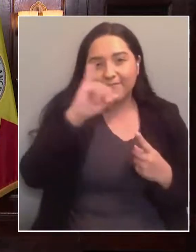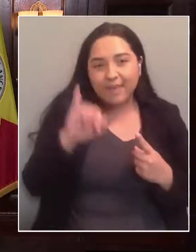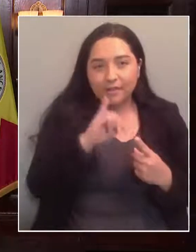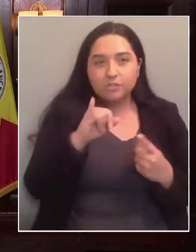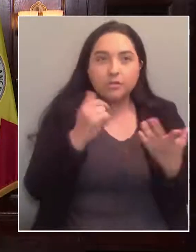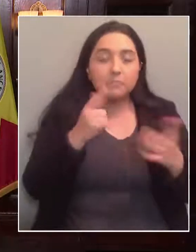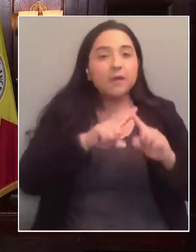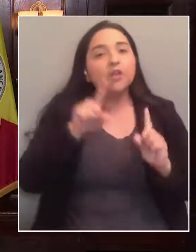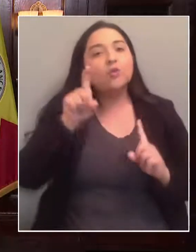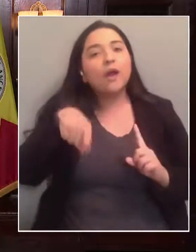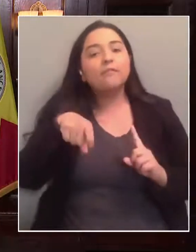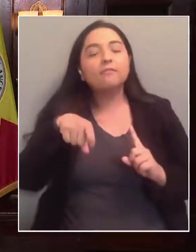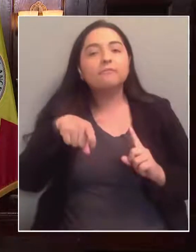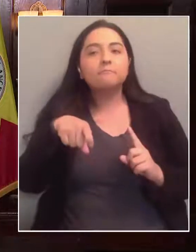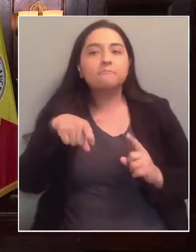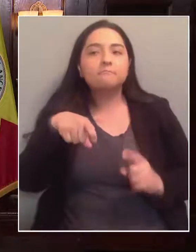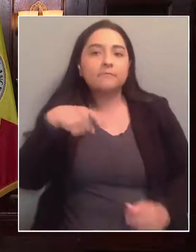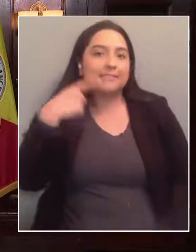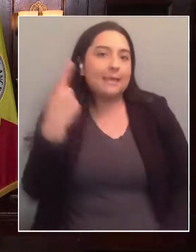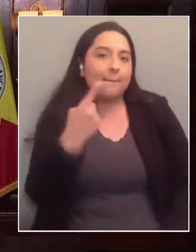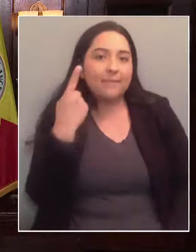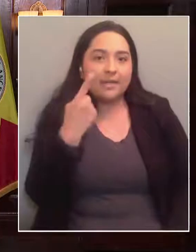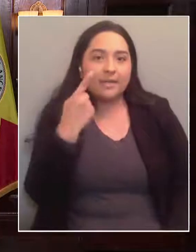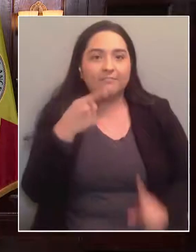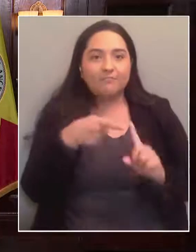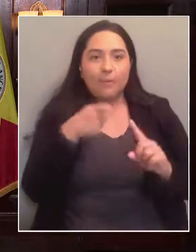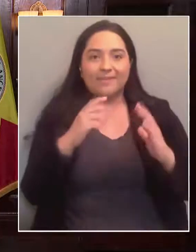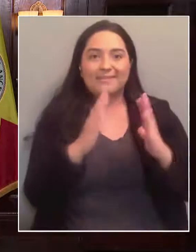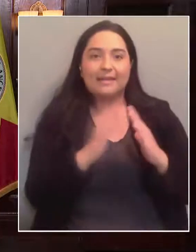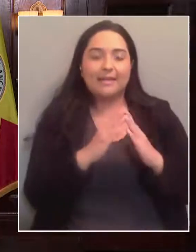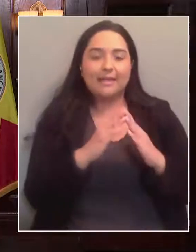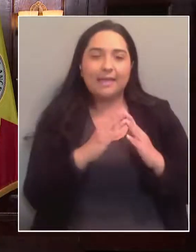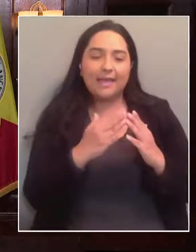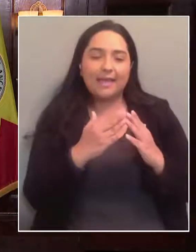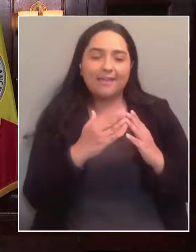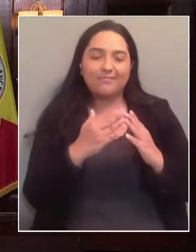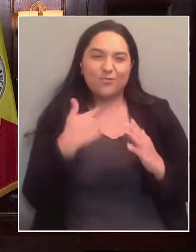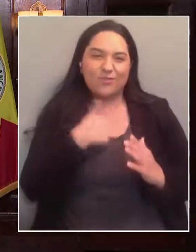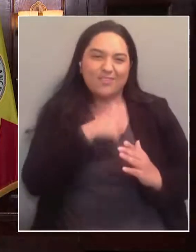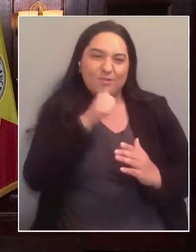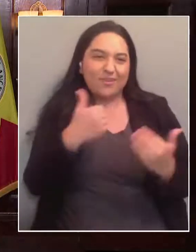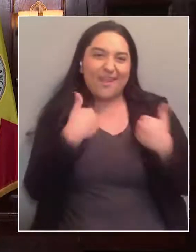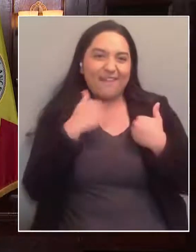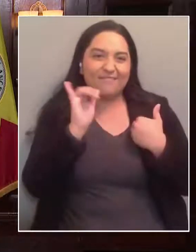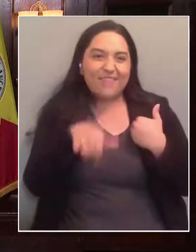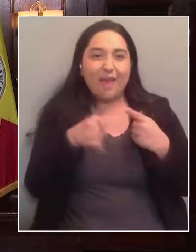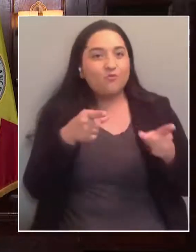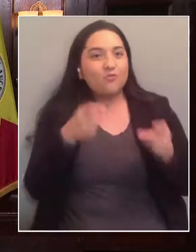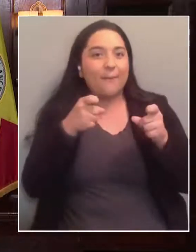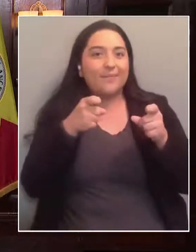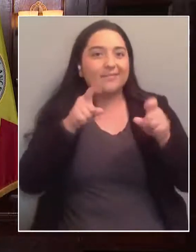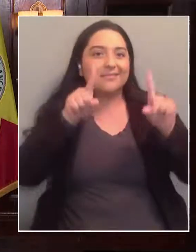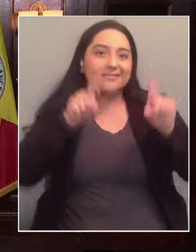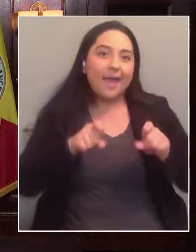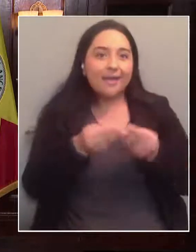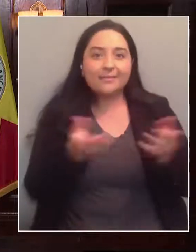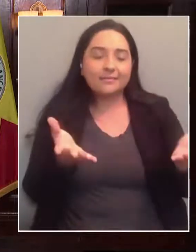WOULD HAVE TO HAVE SOMEBODY AND THE CITY DOES NOT HAVE THE TESTS TO DO RAPID TESTS. I THINK RIGHT NOW, THE